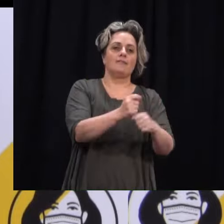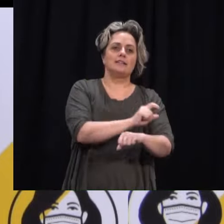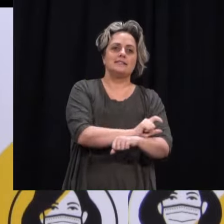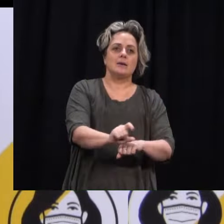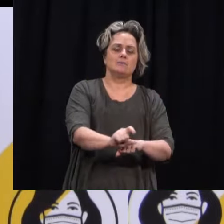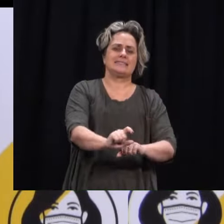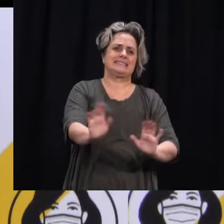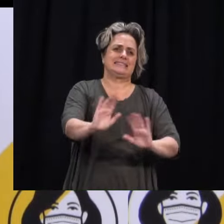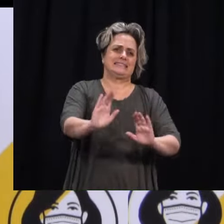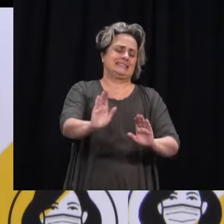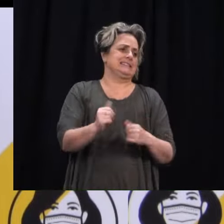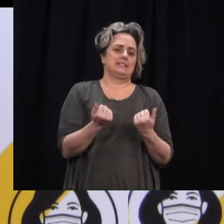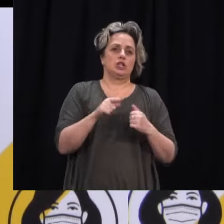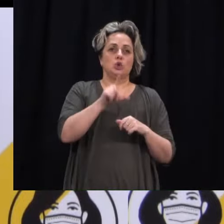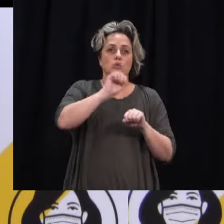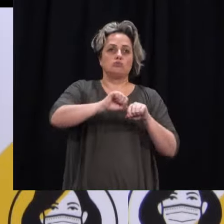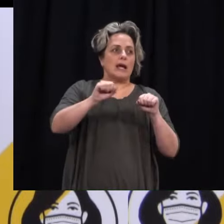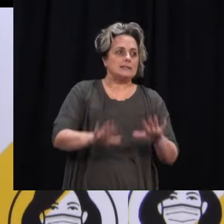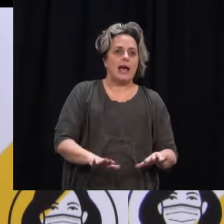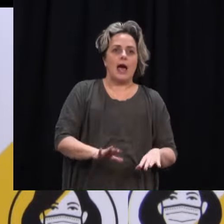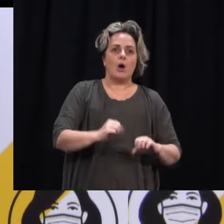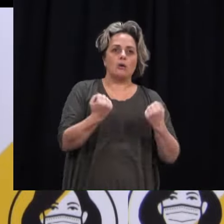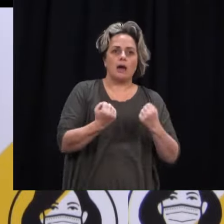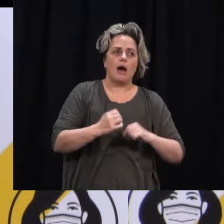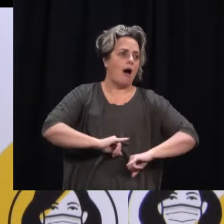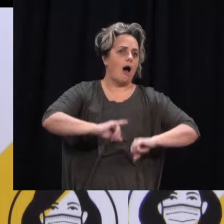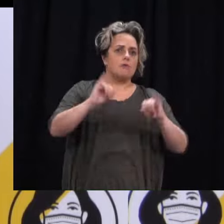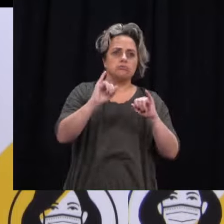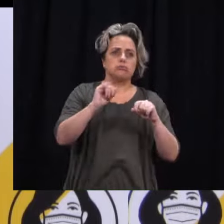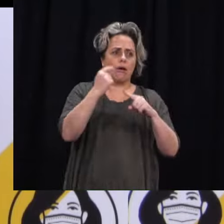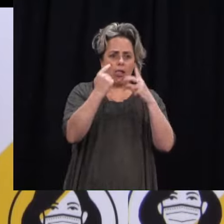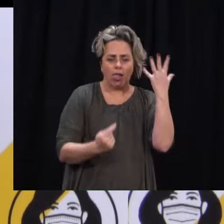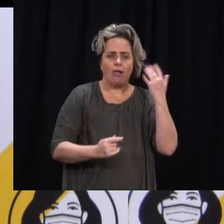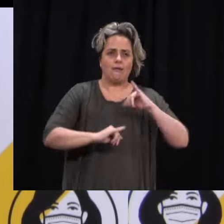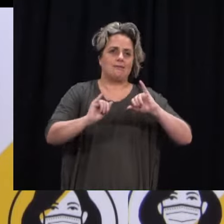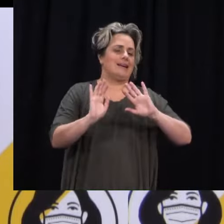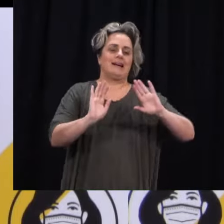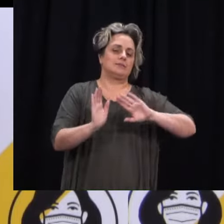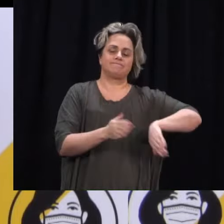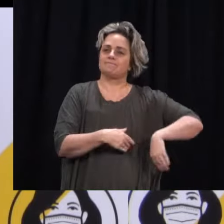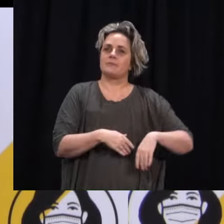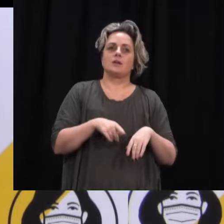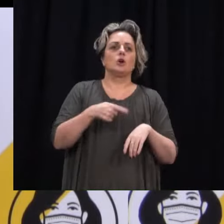that it is a good idea to get in your car and drive to Thame. All manner of things could